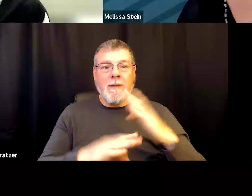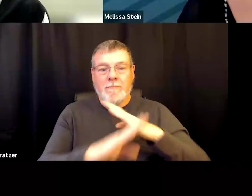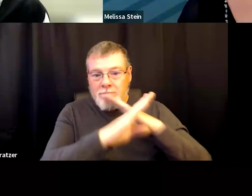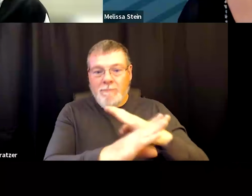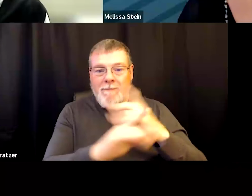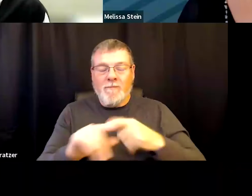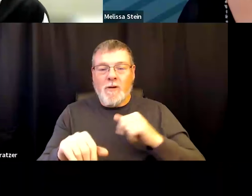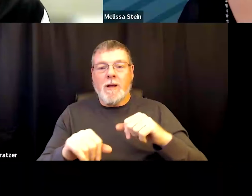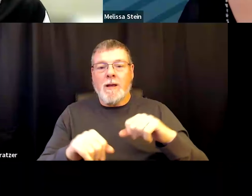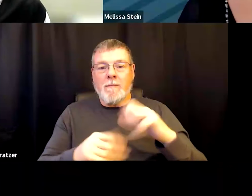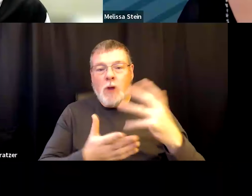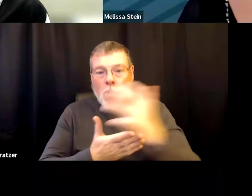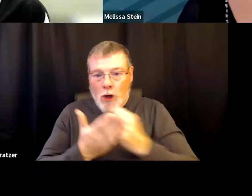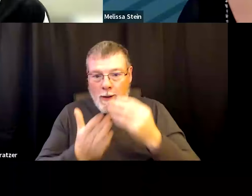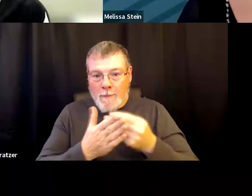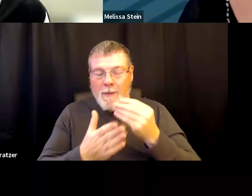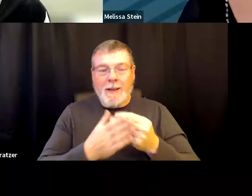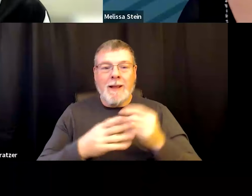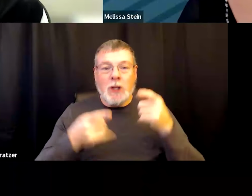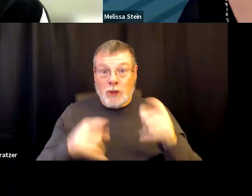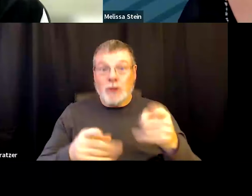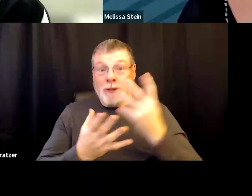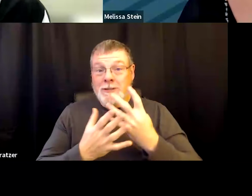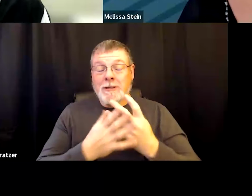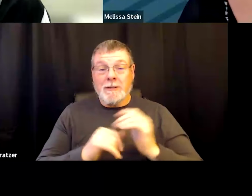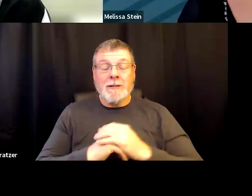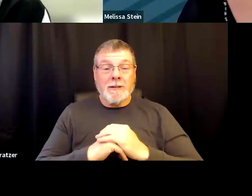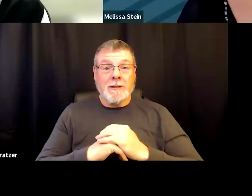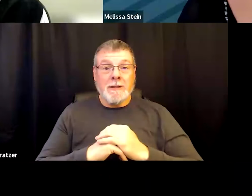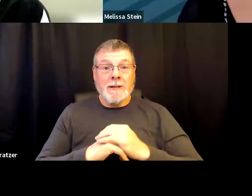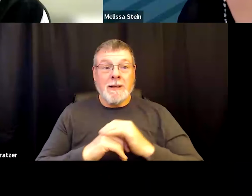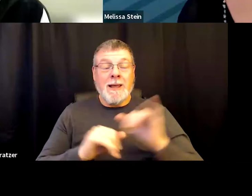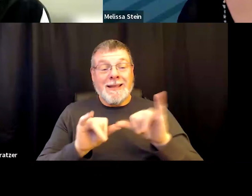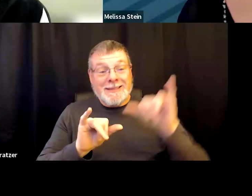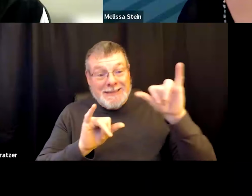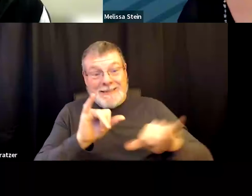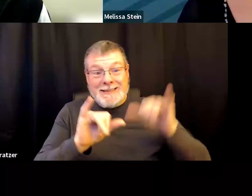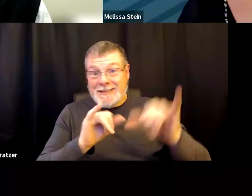keep them from earning money during incarceration, may extend their incarceration in some cases.